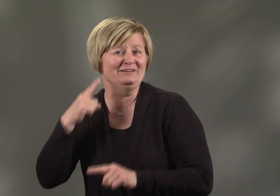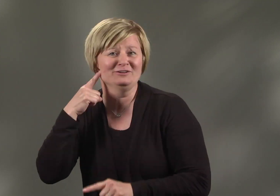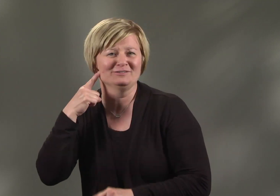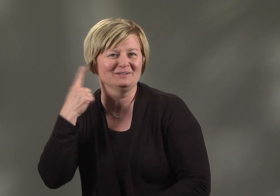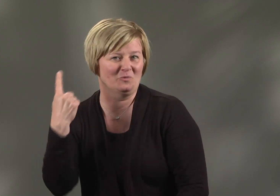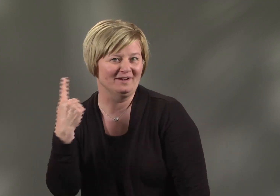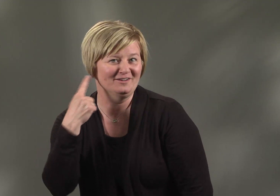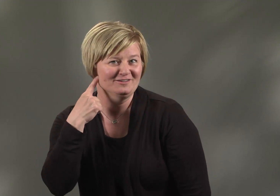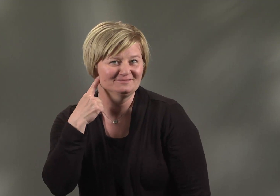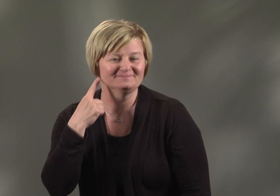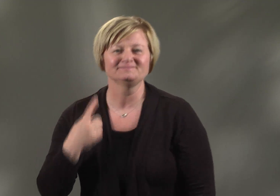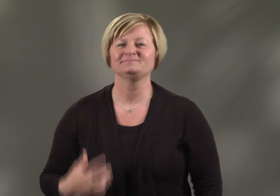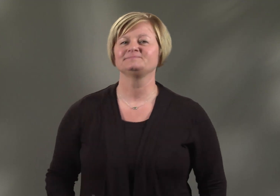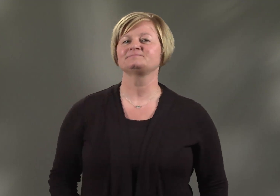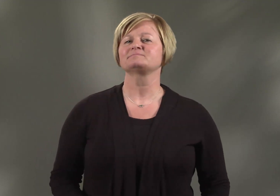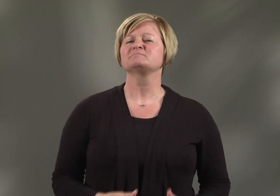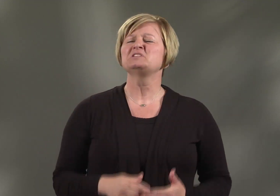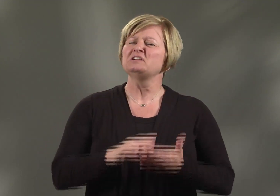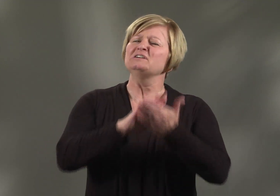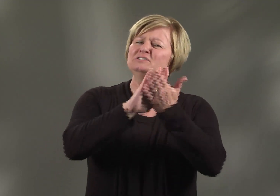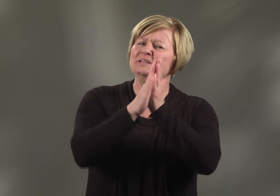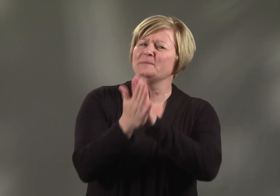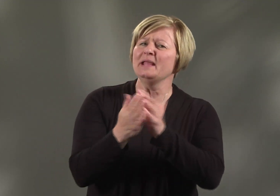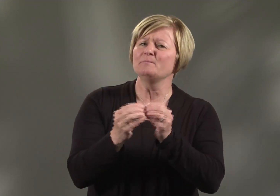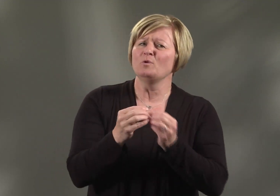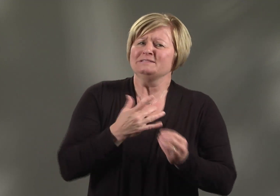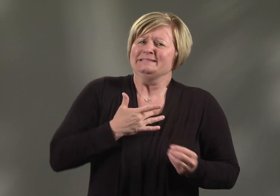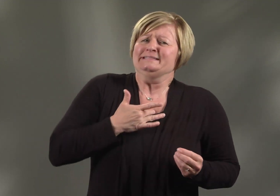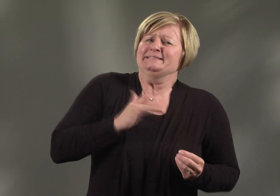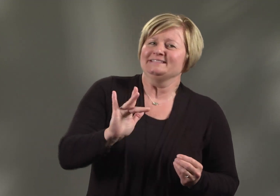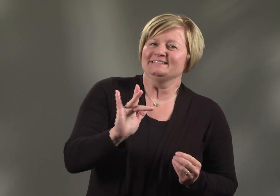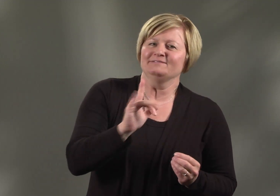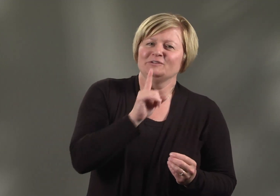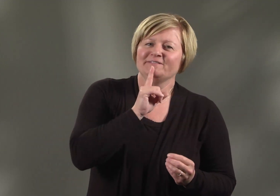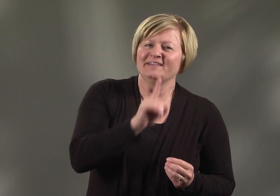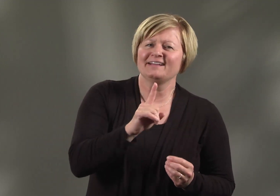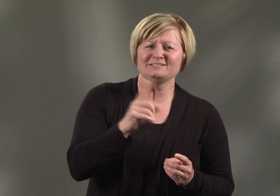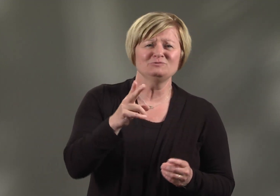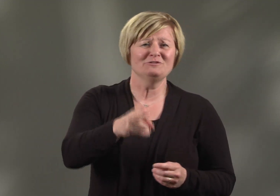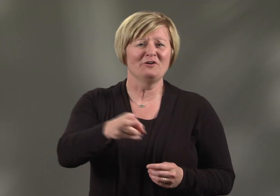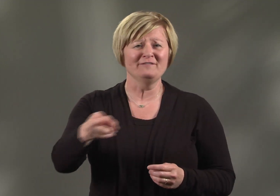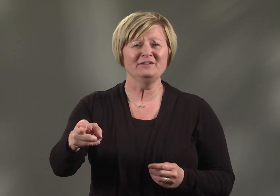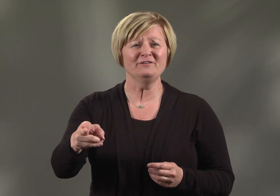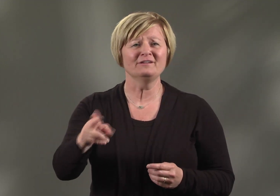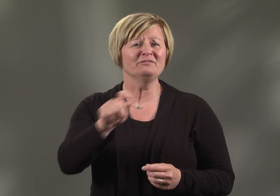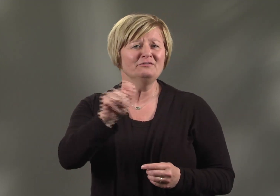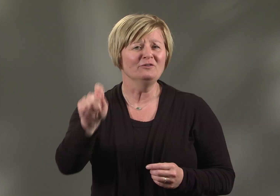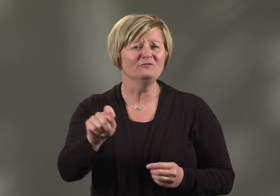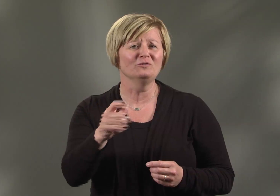that she could not hear in one ear. She became more sensitive to the fact that she was hard of hearing,